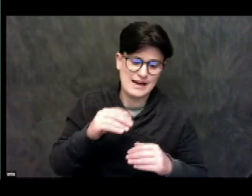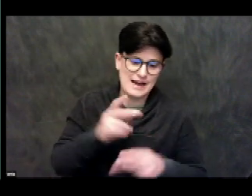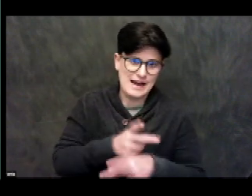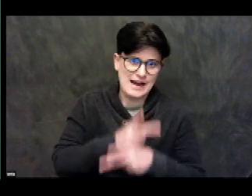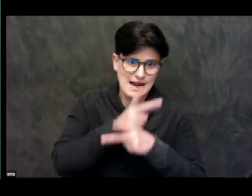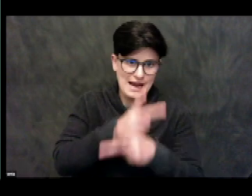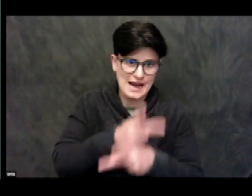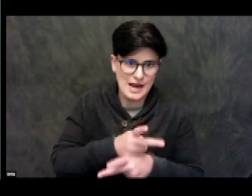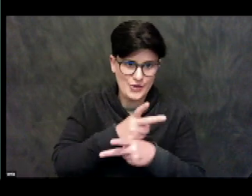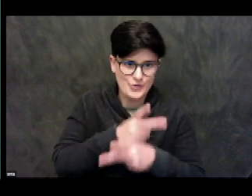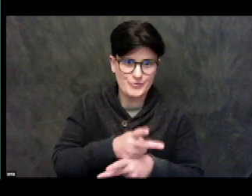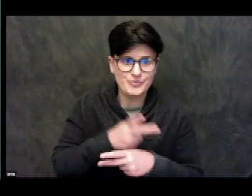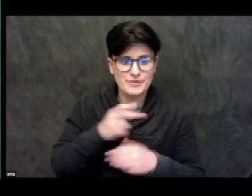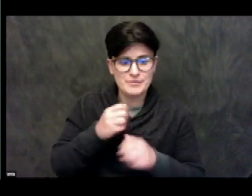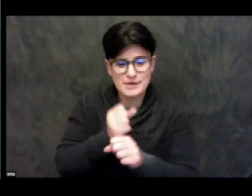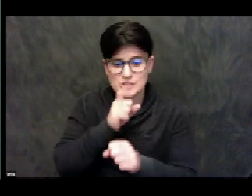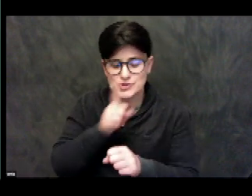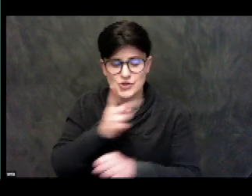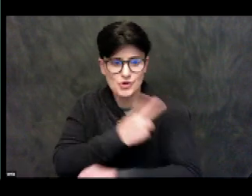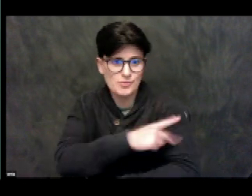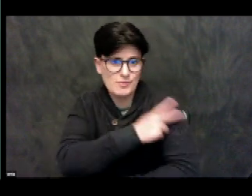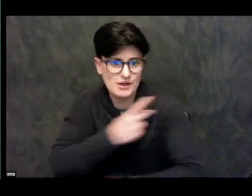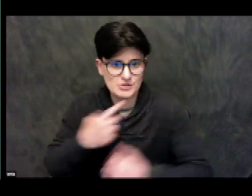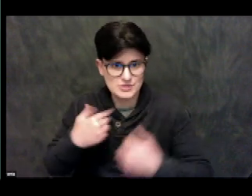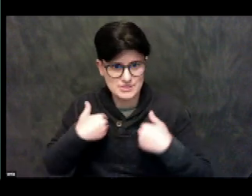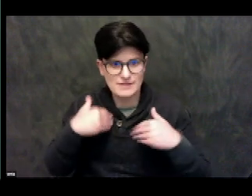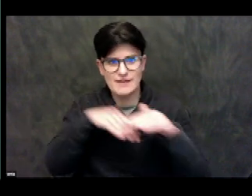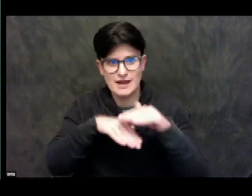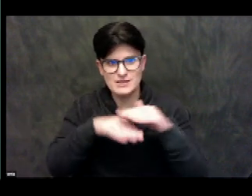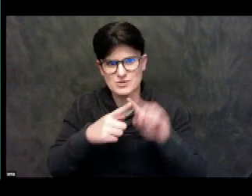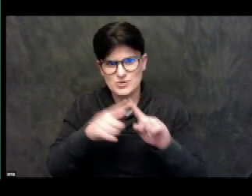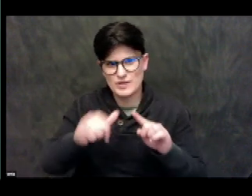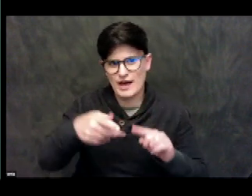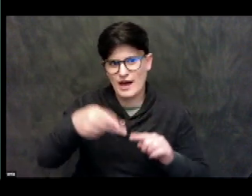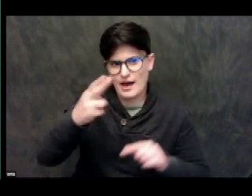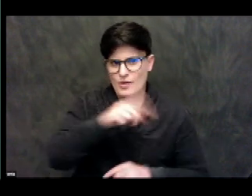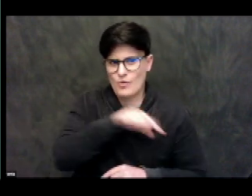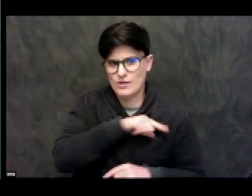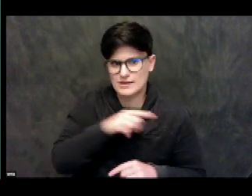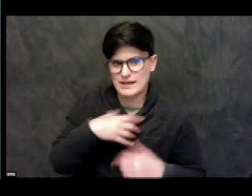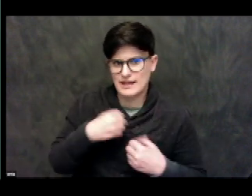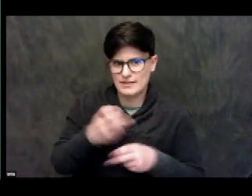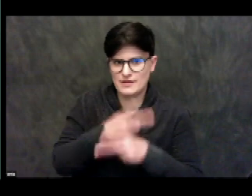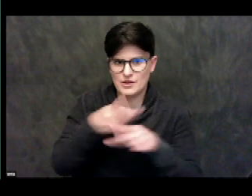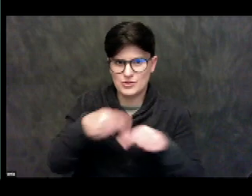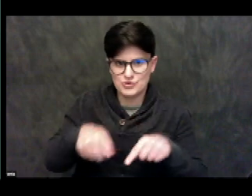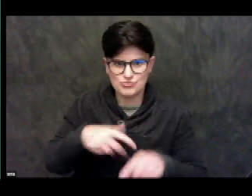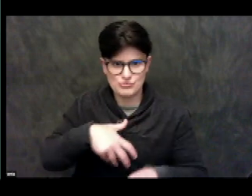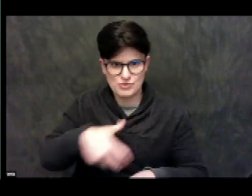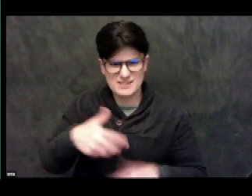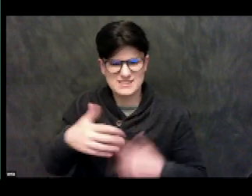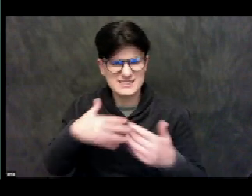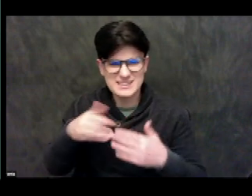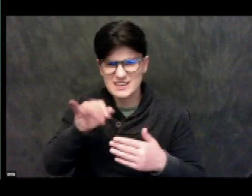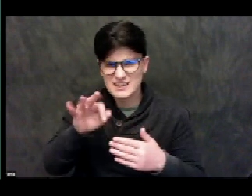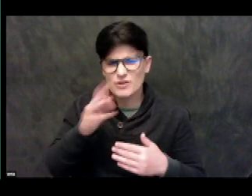this high quality health care during a pregnancy, even if it looks slightly different. The understanding is that you need to